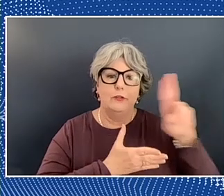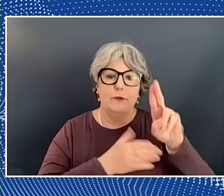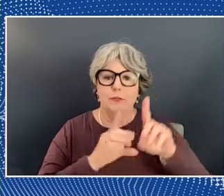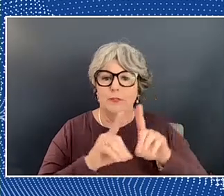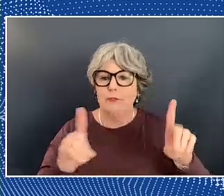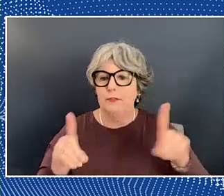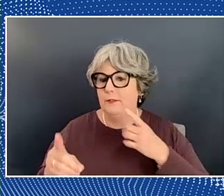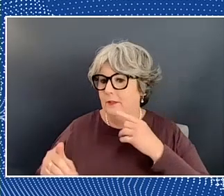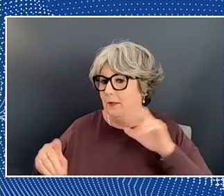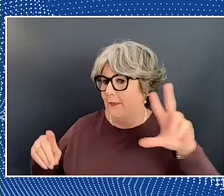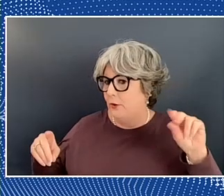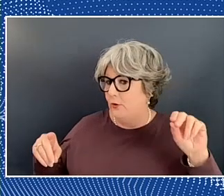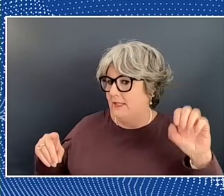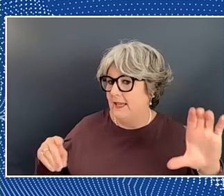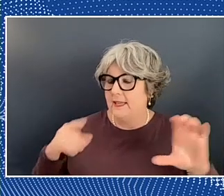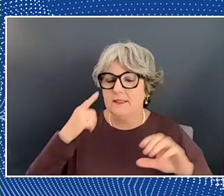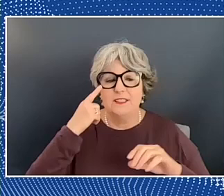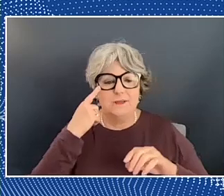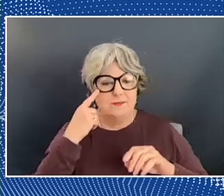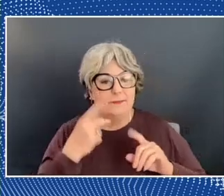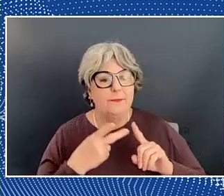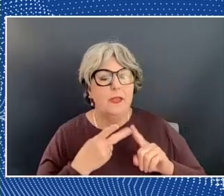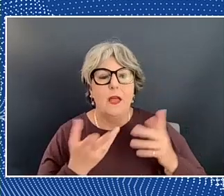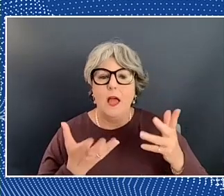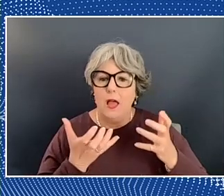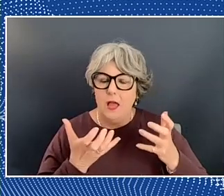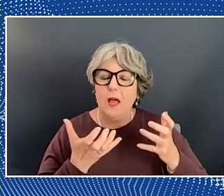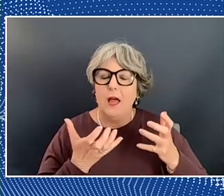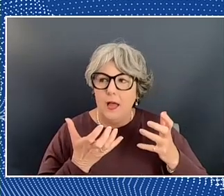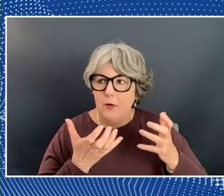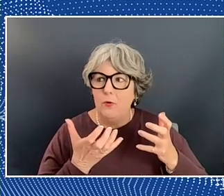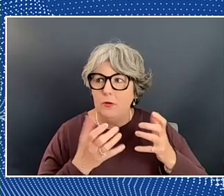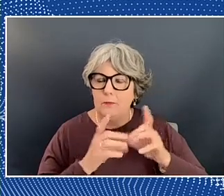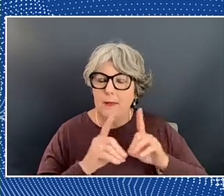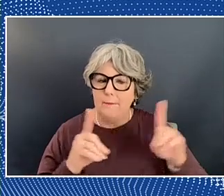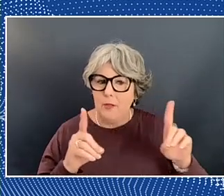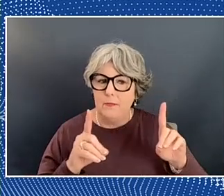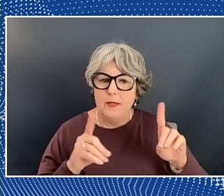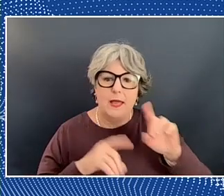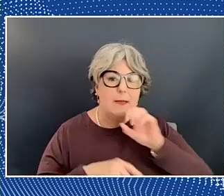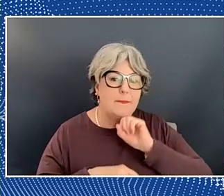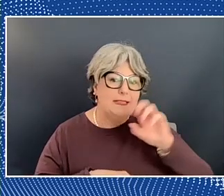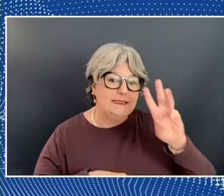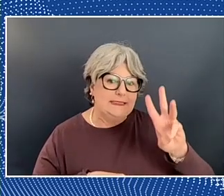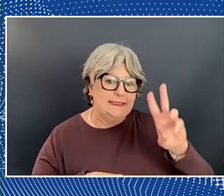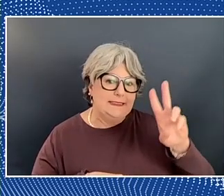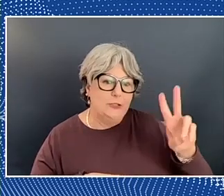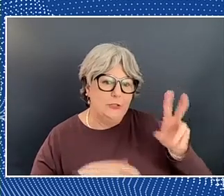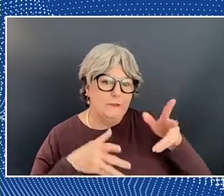Sylvia, you have 30 seconds left. I want to burn my diploma, and I am 62 and I have only a few years to retire and I